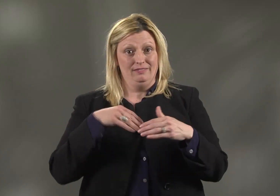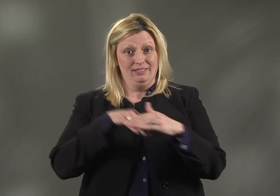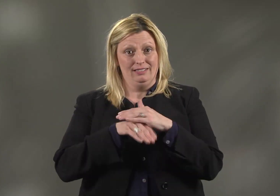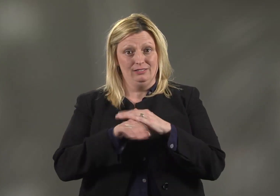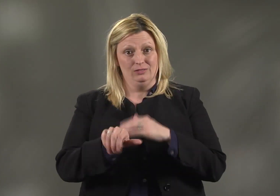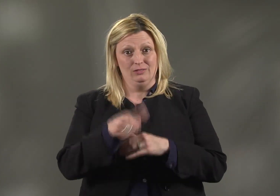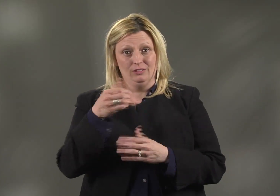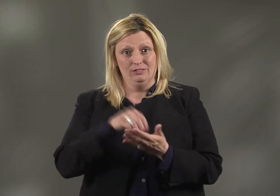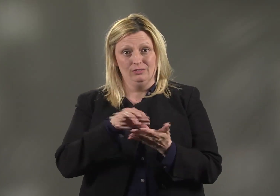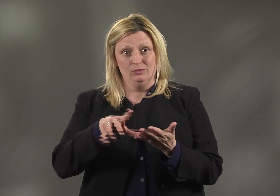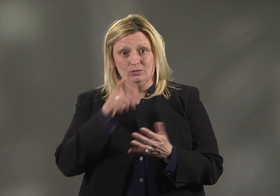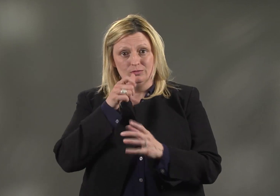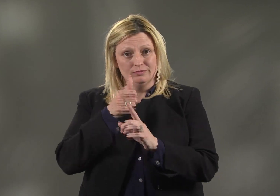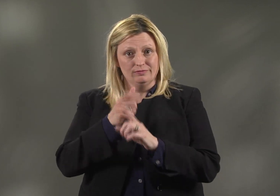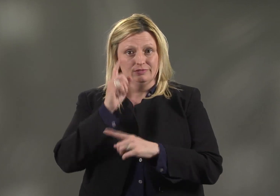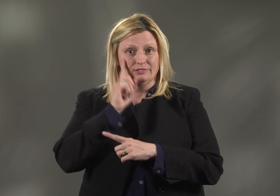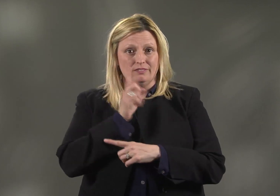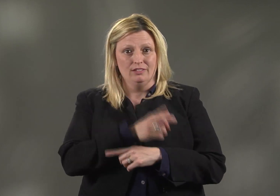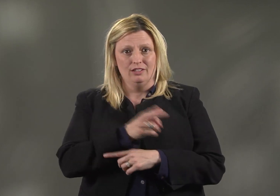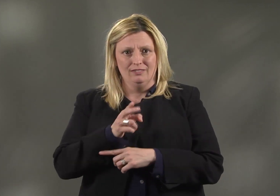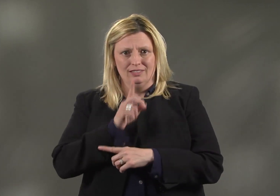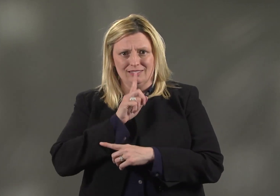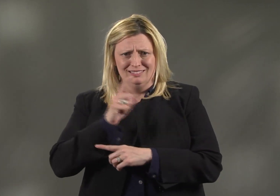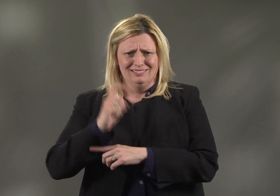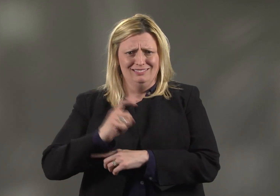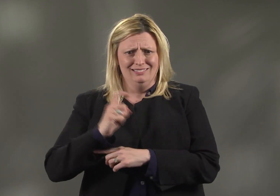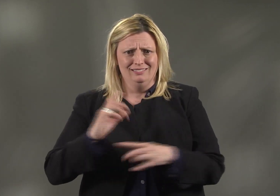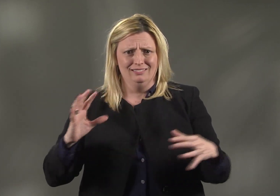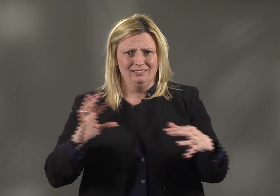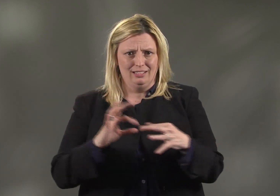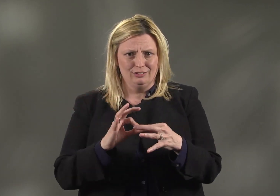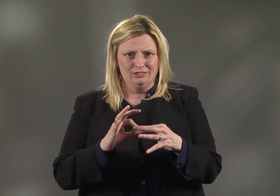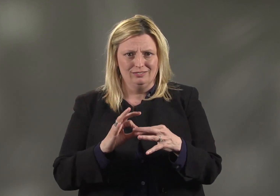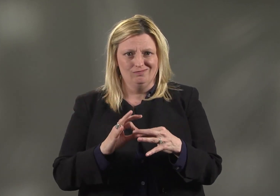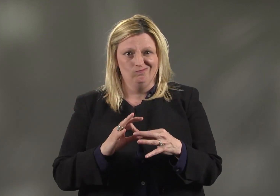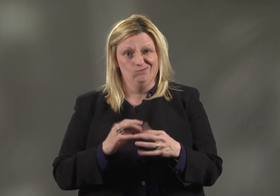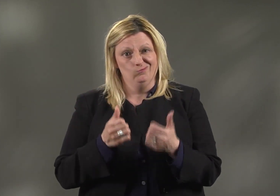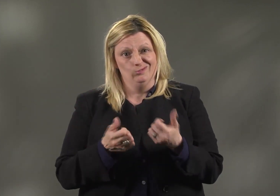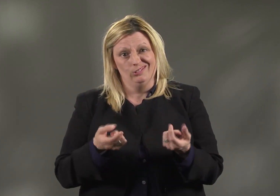Sometimes having access to other students who are deaf and hard of hearing is a much needed connection